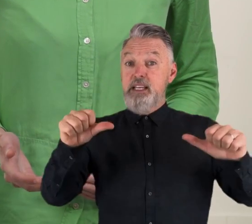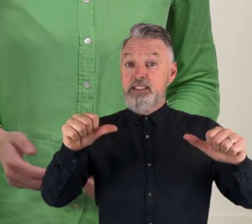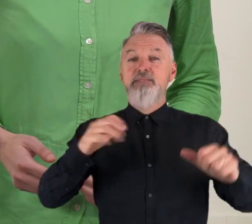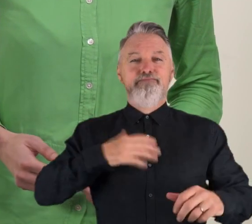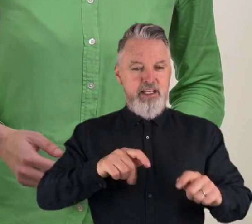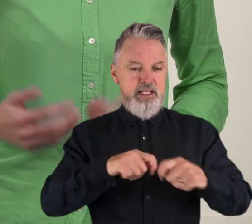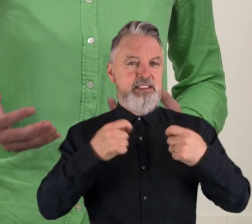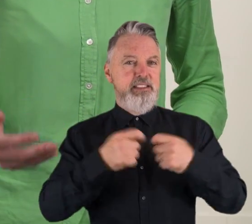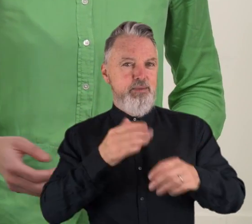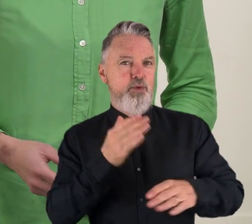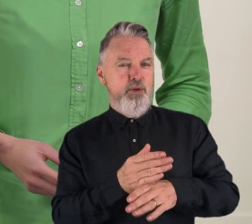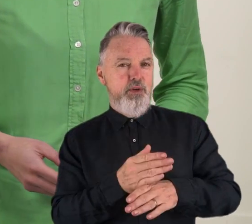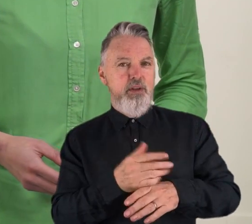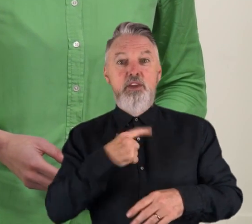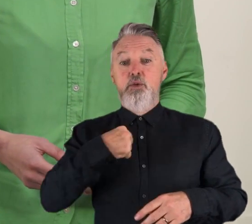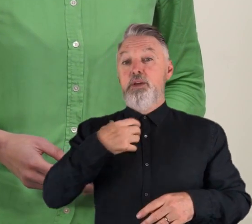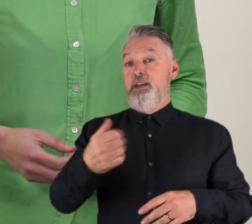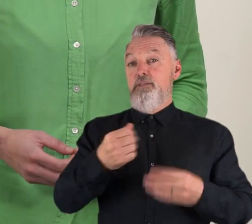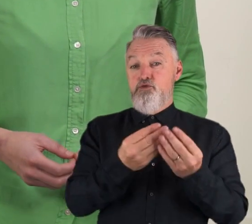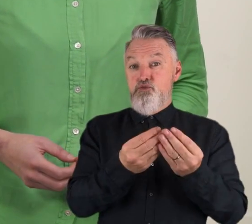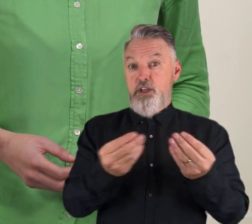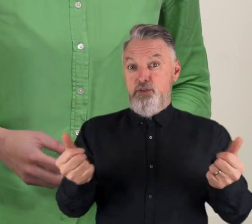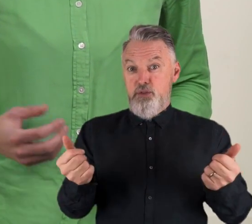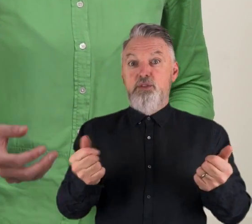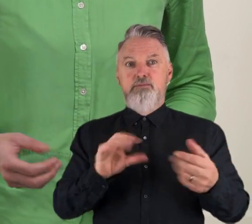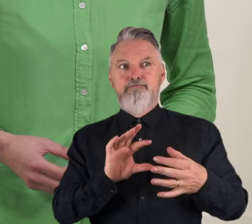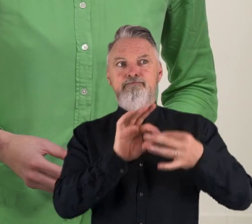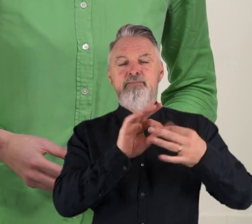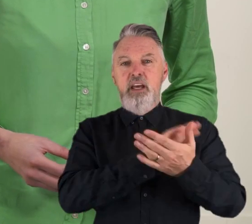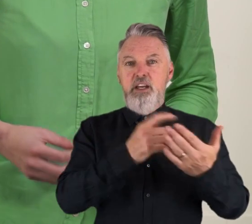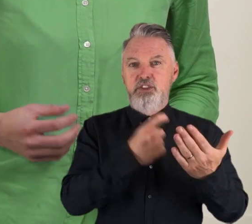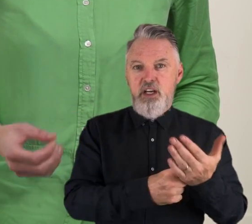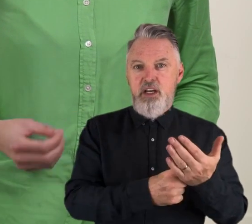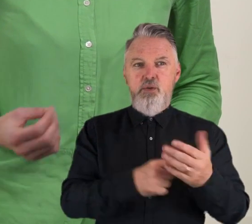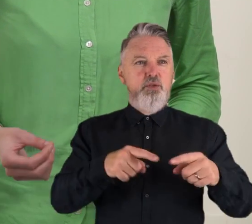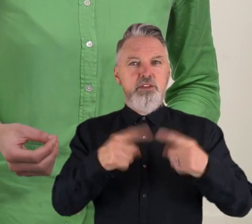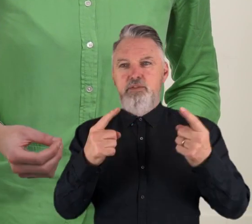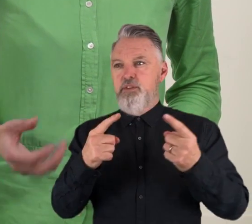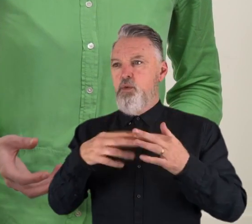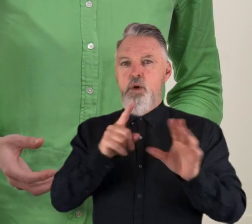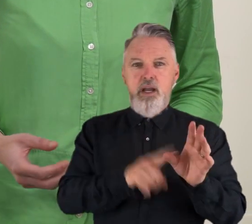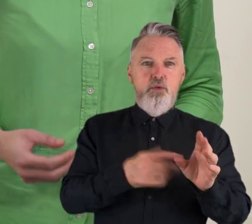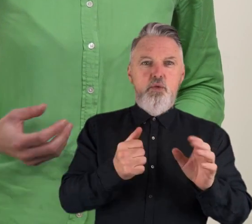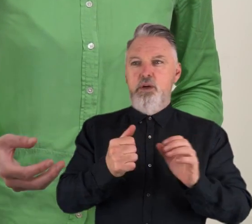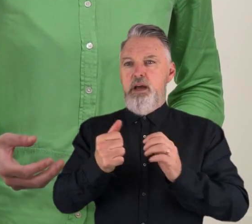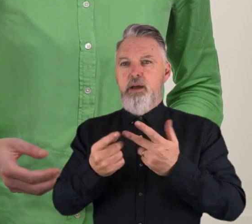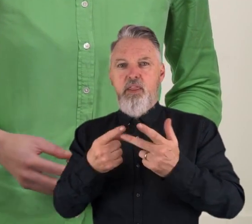That’s why we also have resources aimed at equipping HR and hiring managers to support neurodivergent professionals to shine.